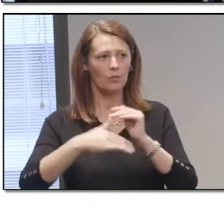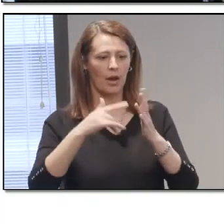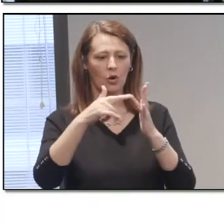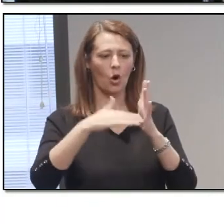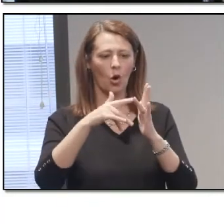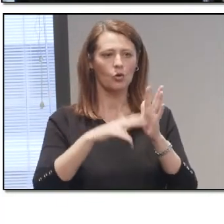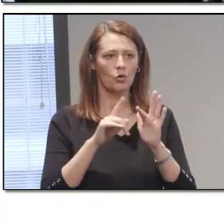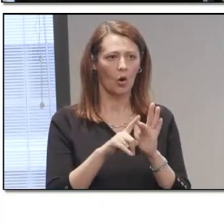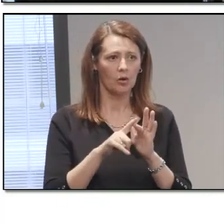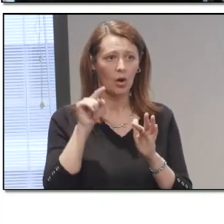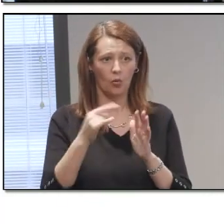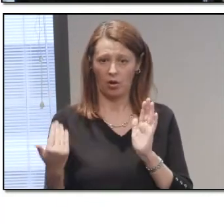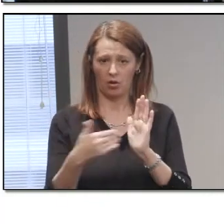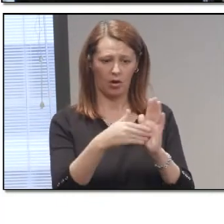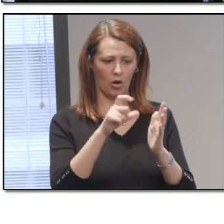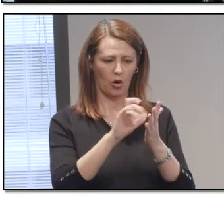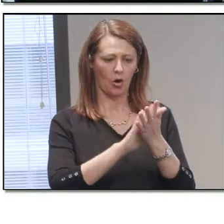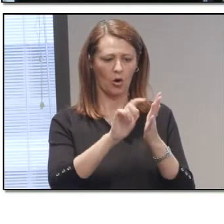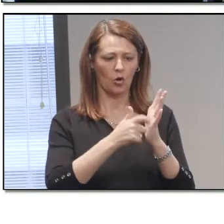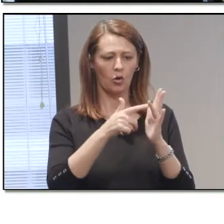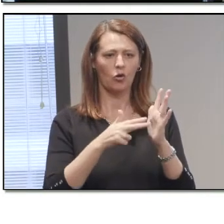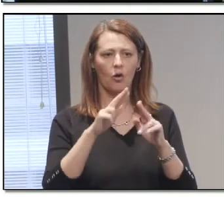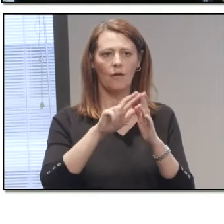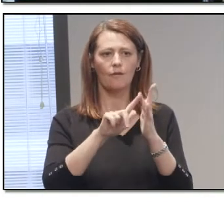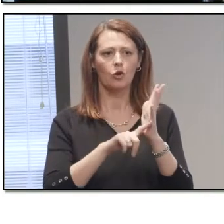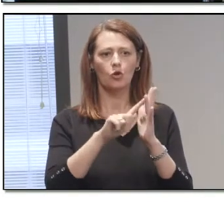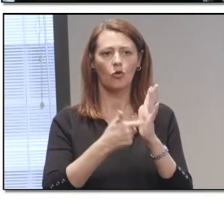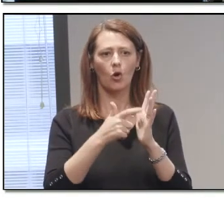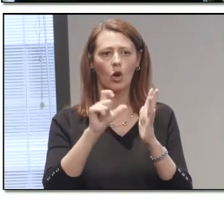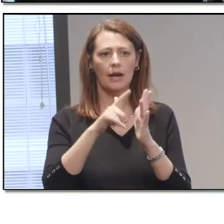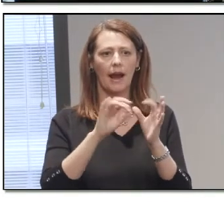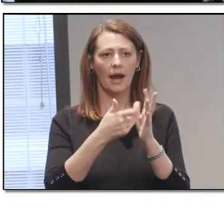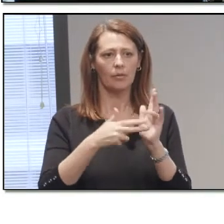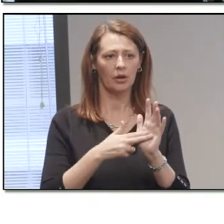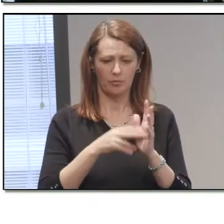introduced chlorofluorocarbons, wonder chemicals at the time, but they depleted the ozone layer